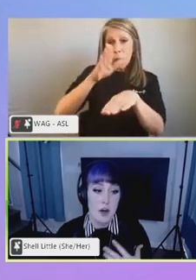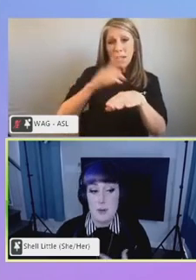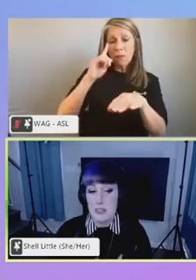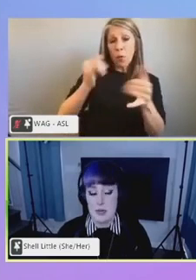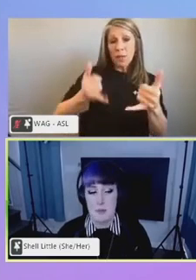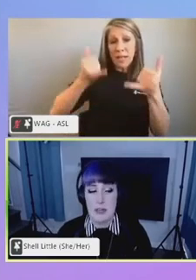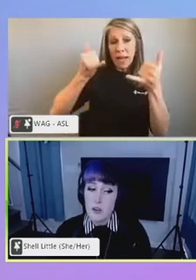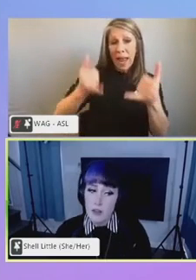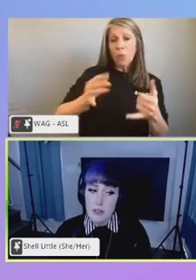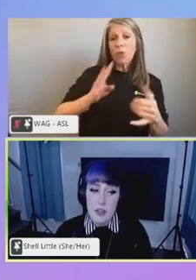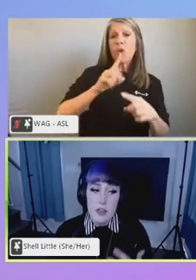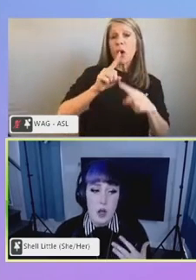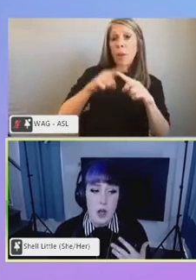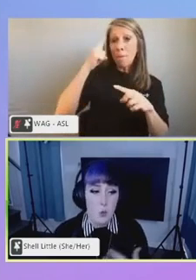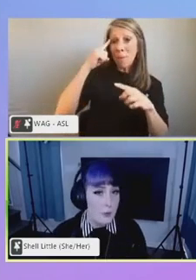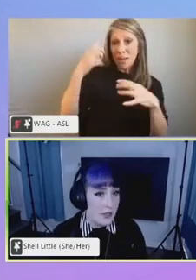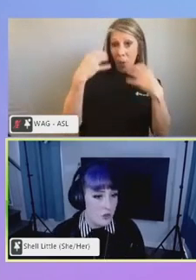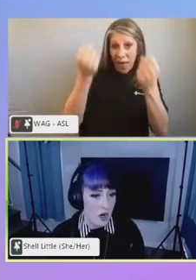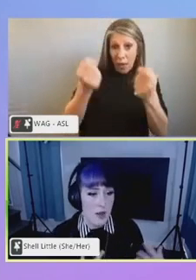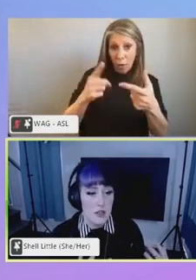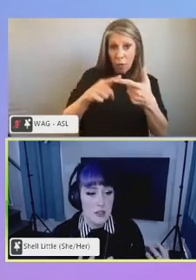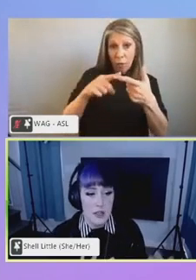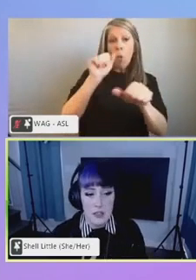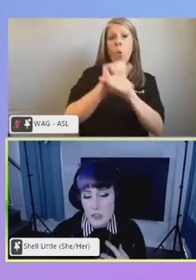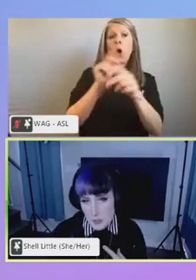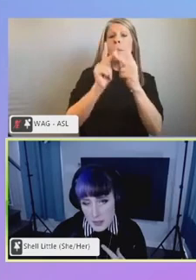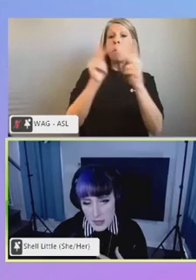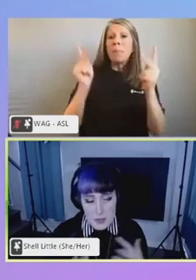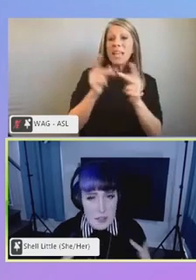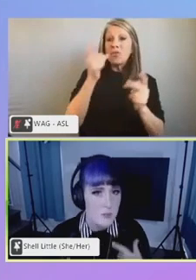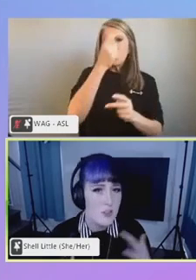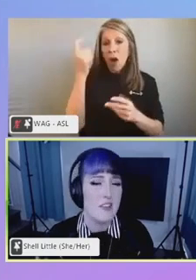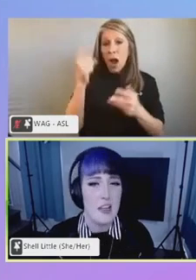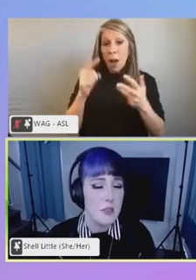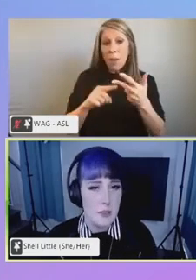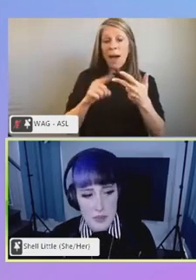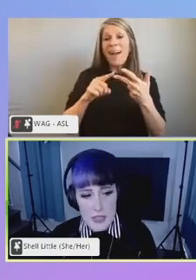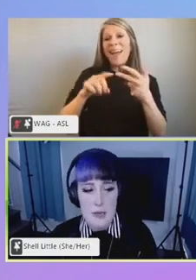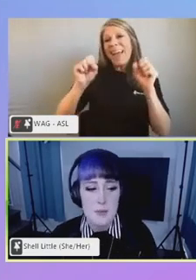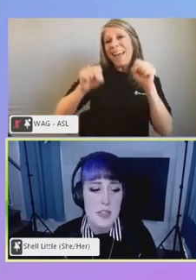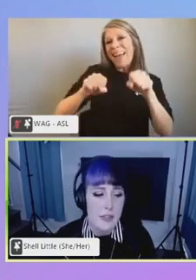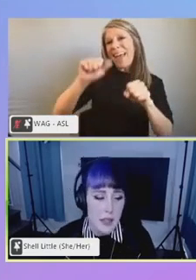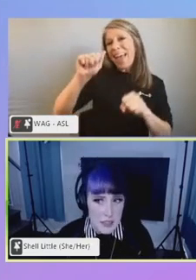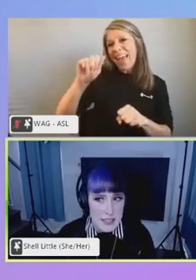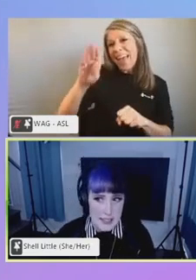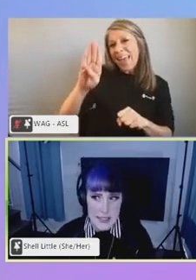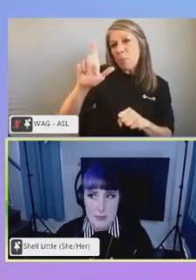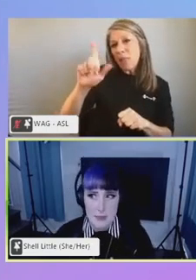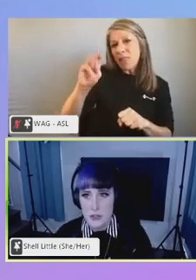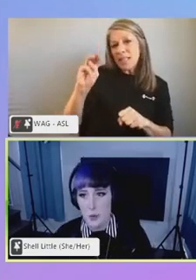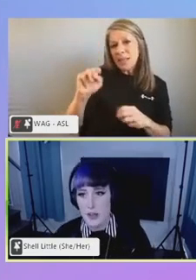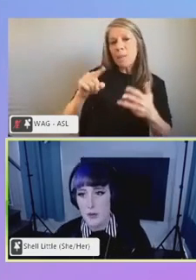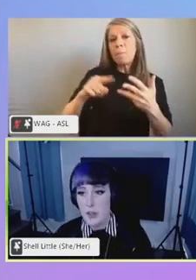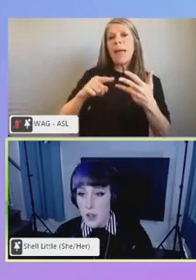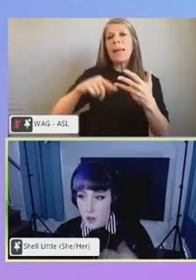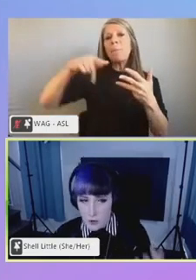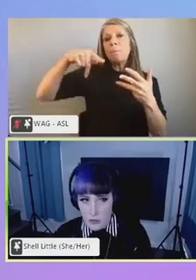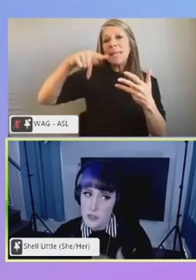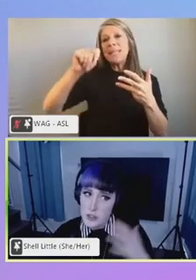services. And my lasting to talk about before we get going, couple content there are mornings for today. We are going to talk about mental health. Workplace